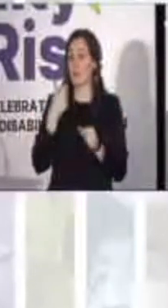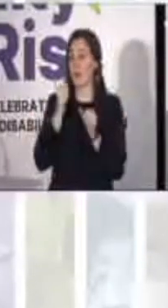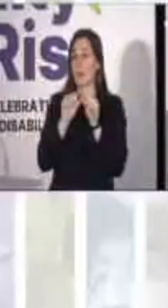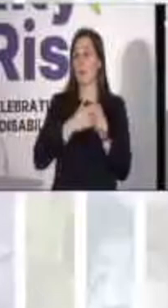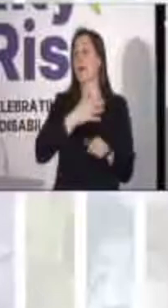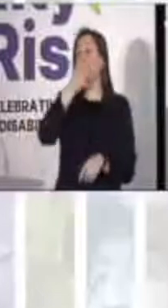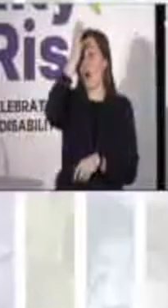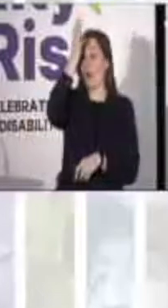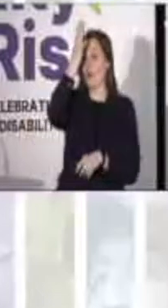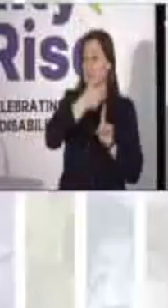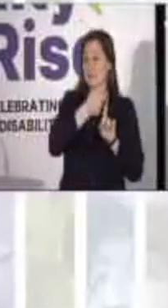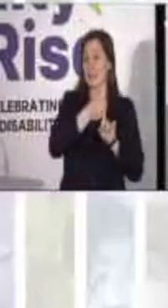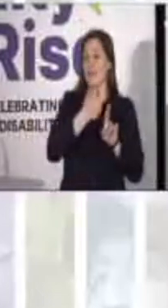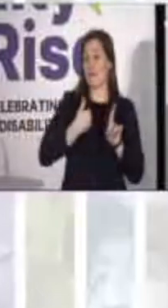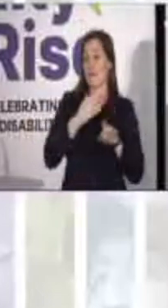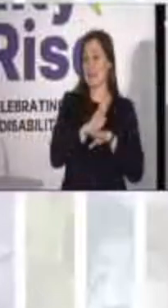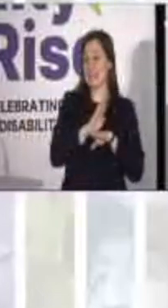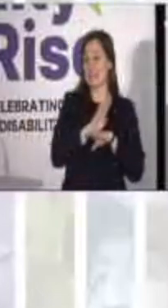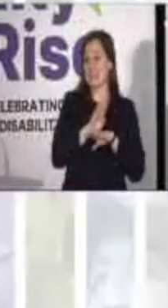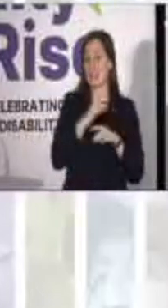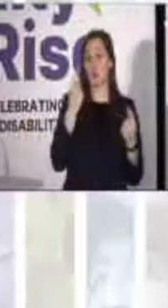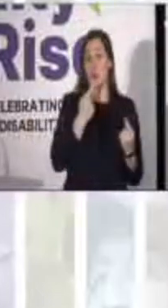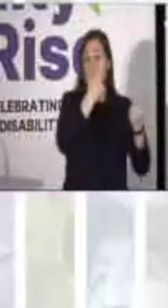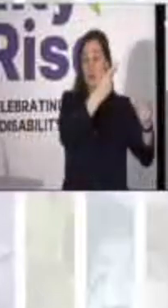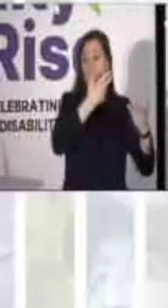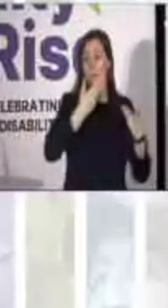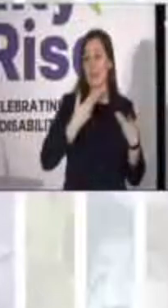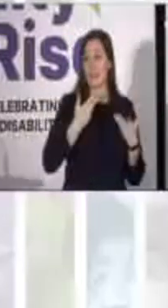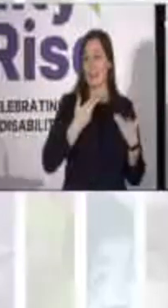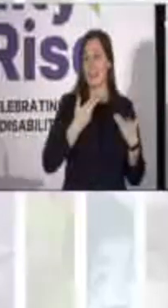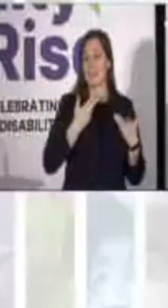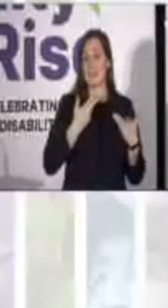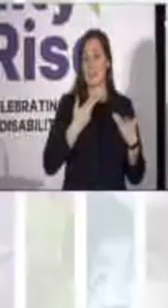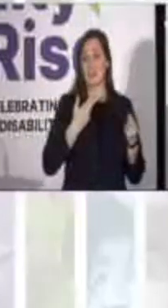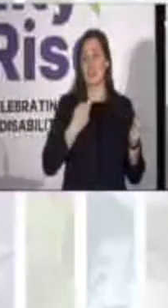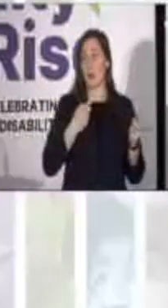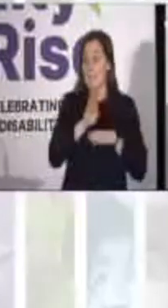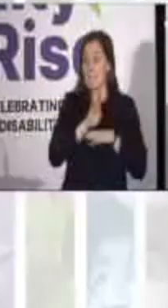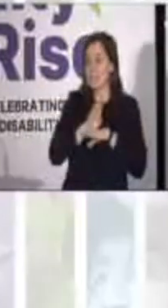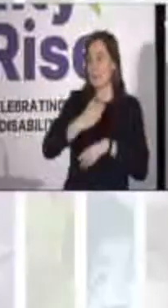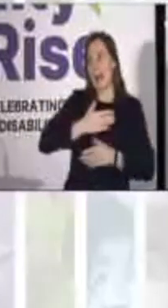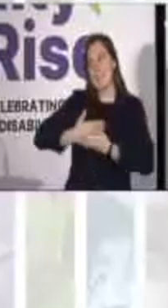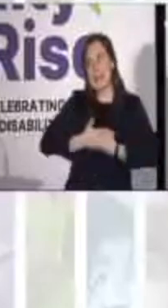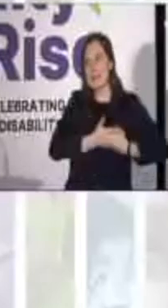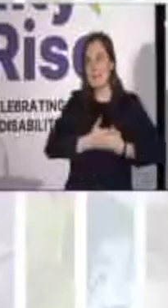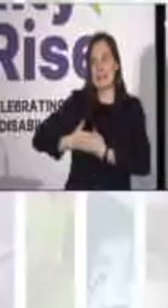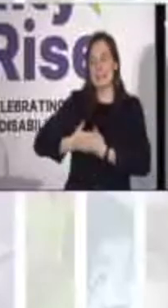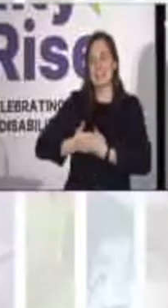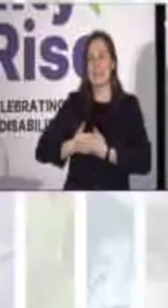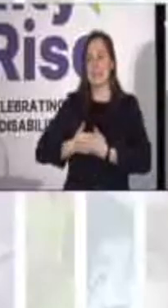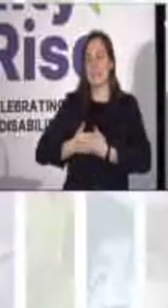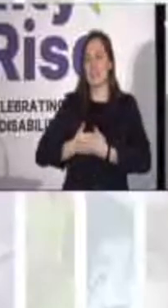HE ALWAYS USED TO SAY, YOU KNOW ANGELA THIS IS MY BABY YOU'RE NOT GOING TO GET SOMEBODY WHO WORKS AS HARD AS YOU